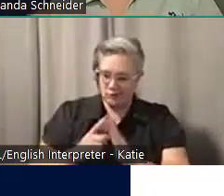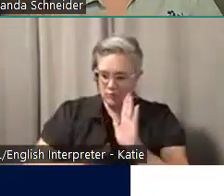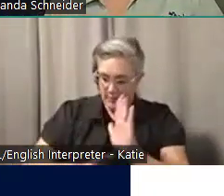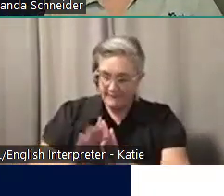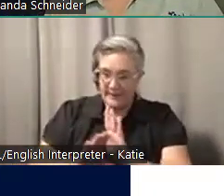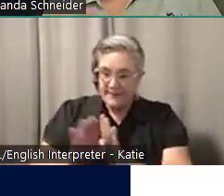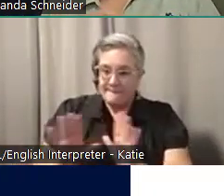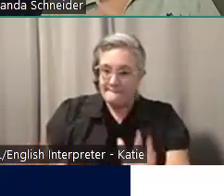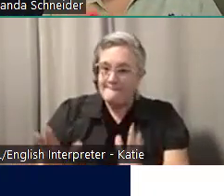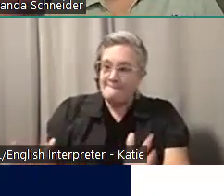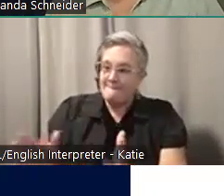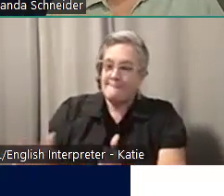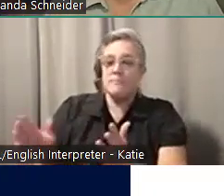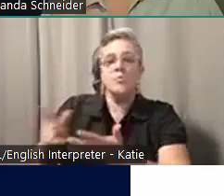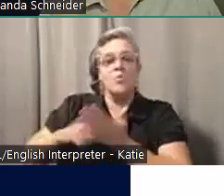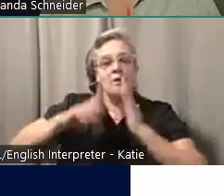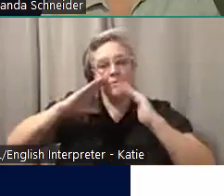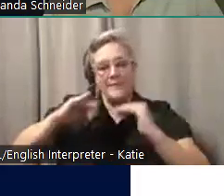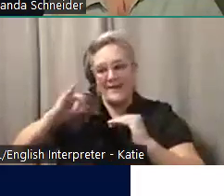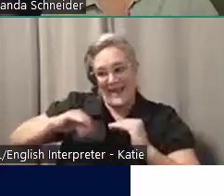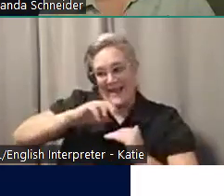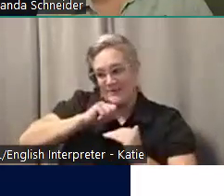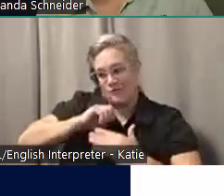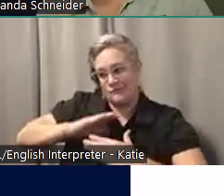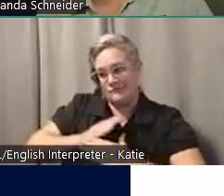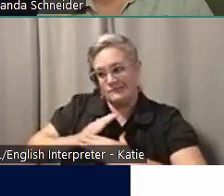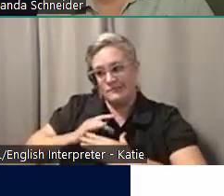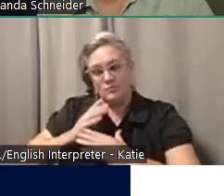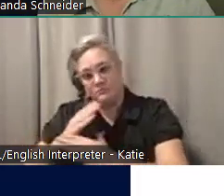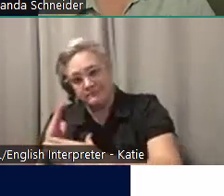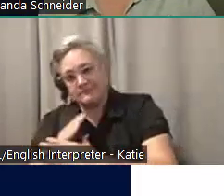And what you might be expecting at the different age groups for these pre-literacy skills.